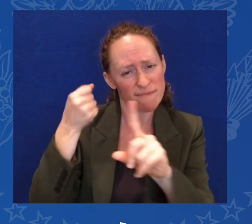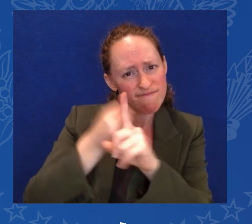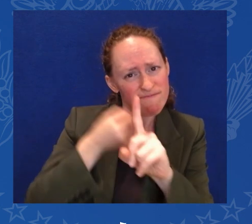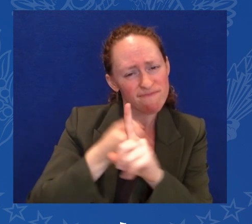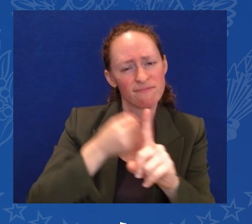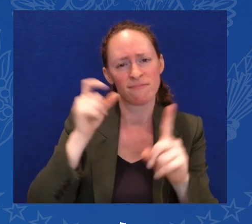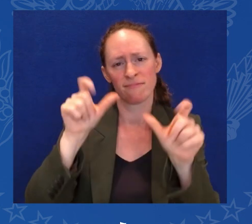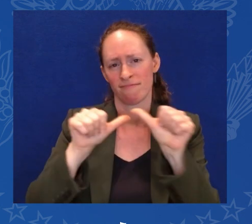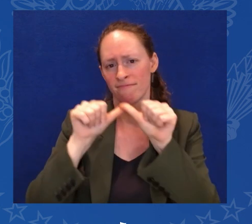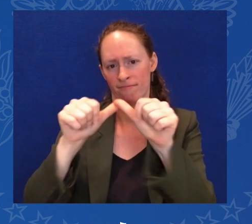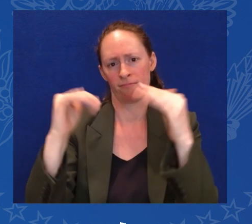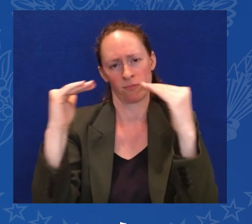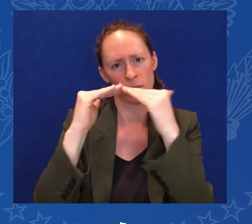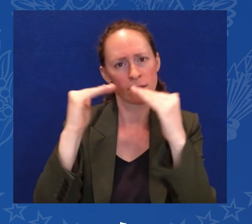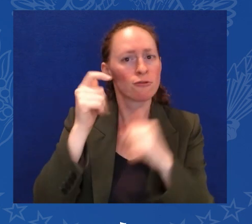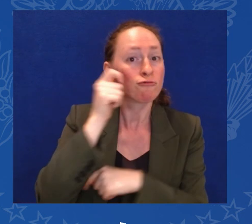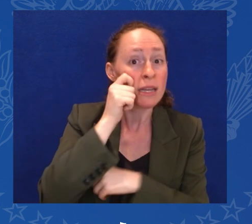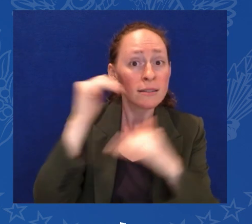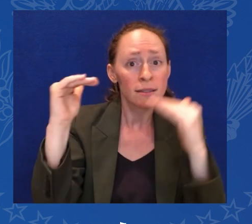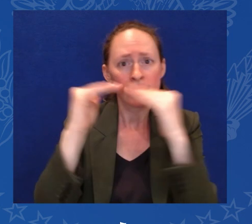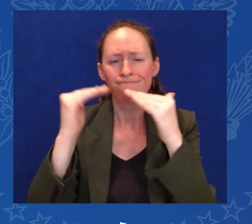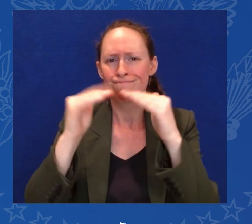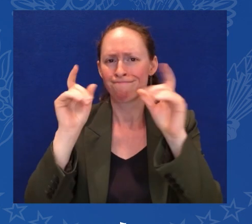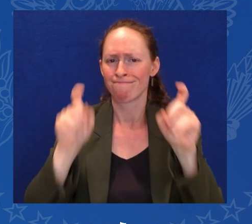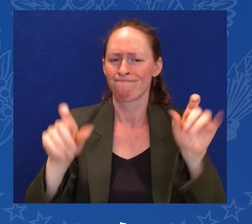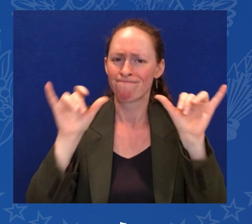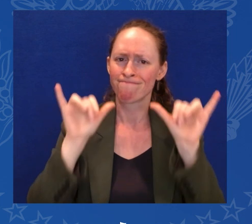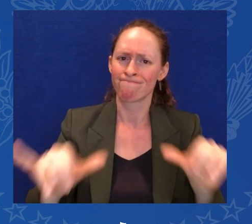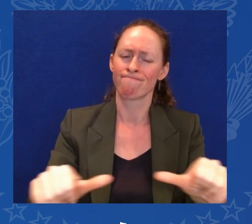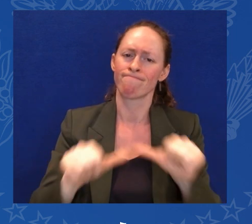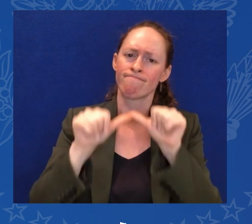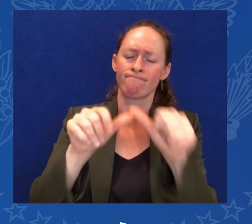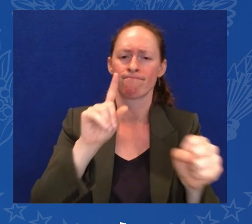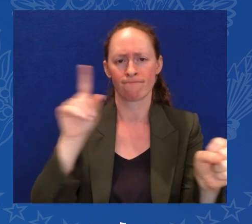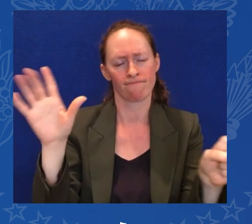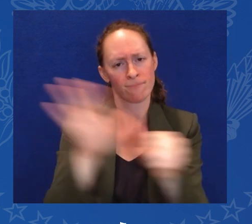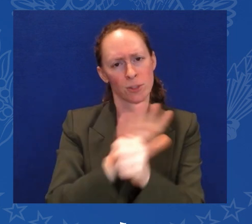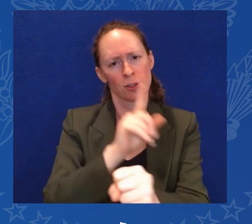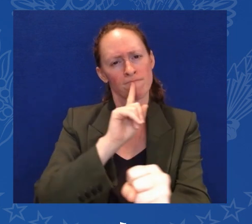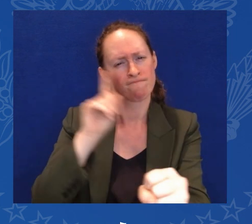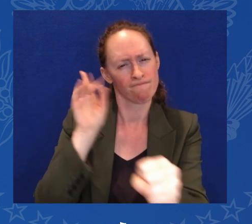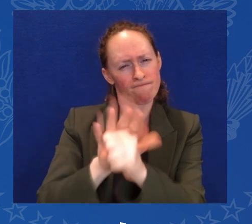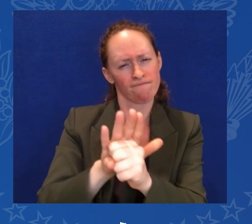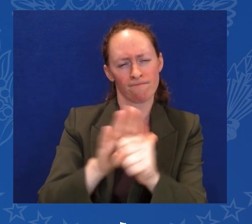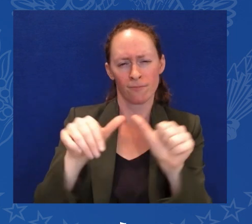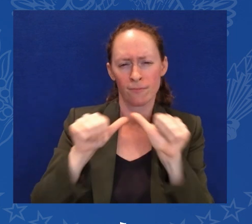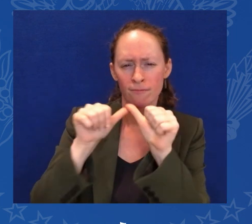And I know the members of Congress here are even more committed than that. I'm going to close with this.